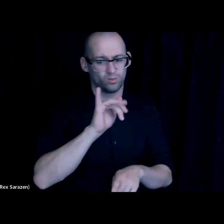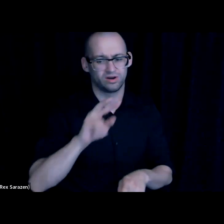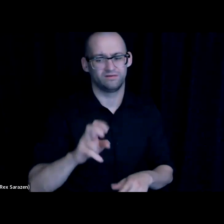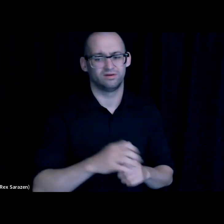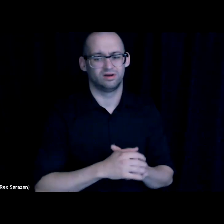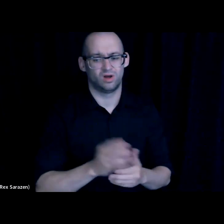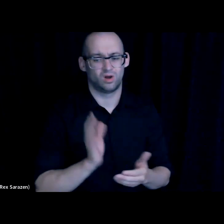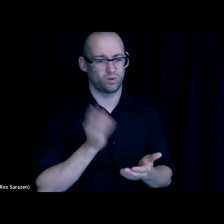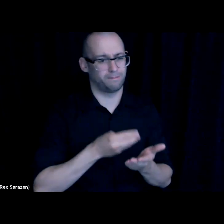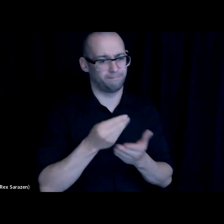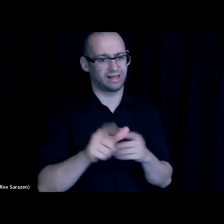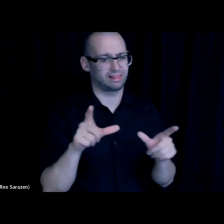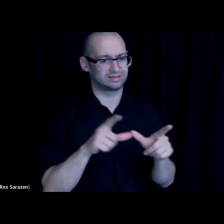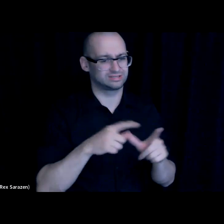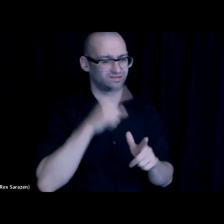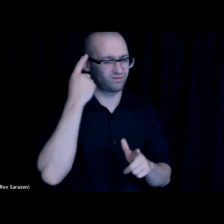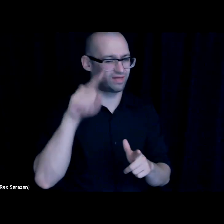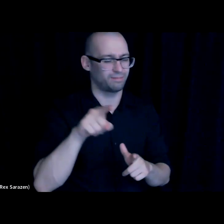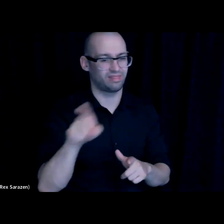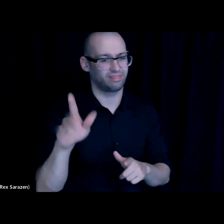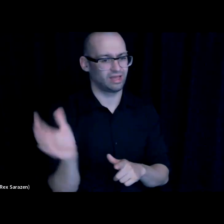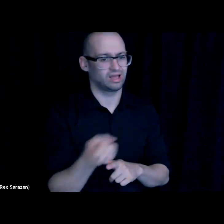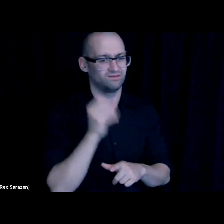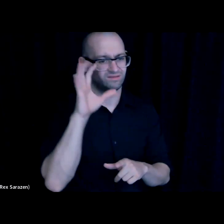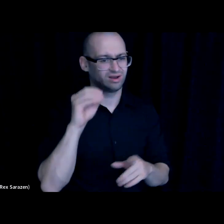their behalf, and then they they get the 50 licenses, and they can expand that if they